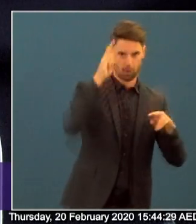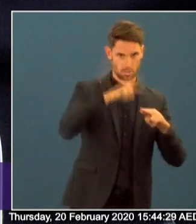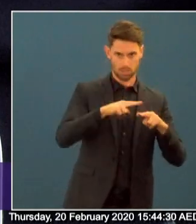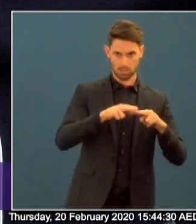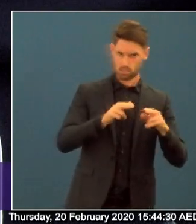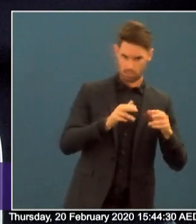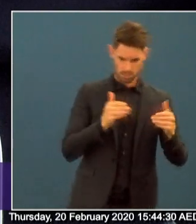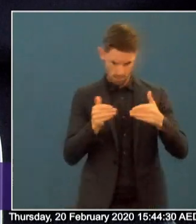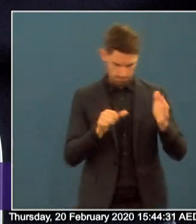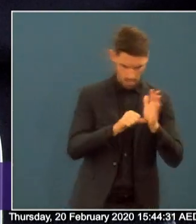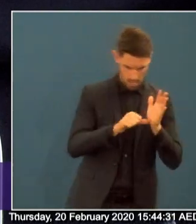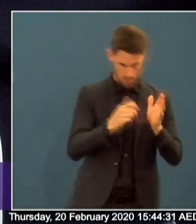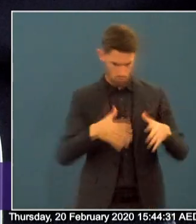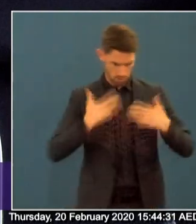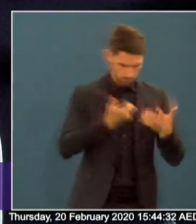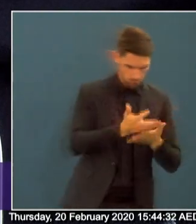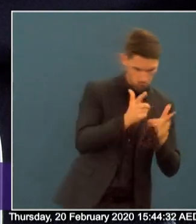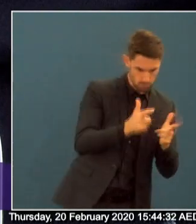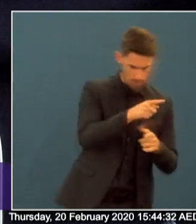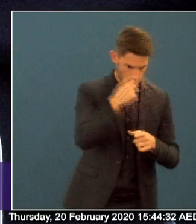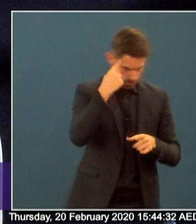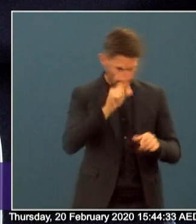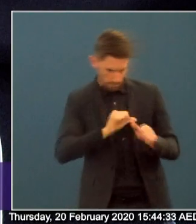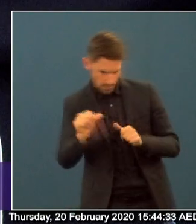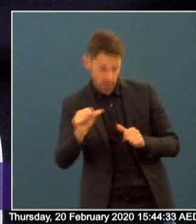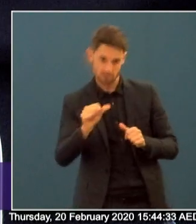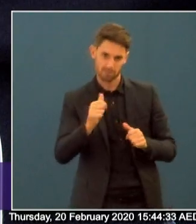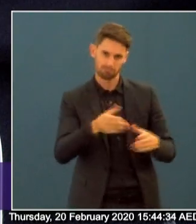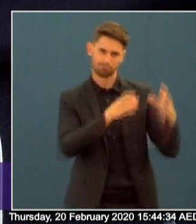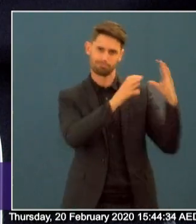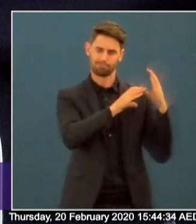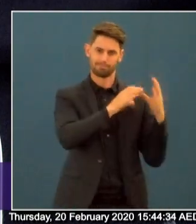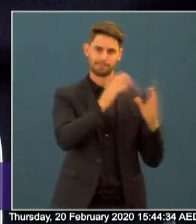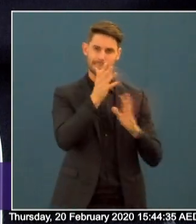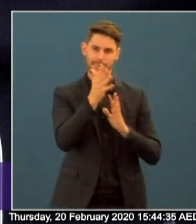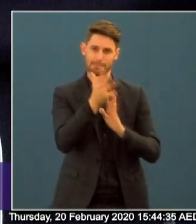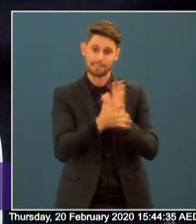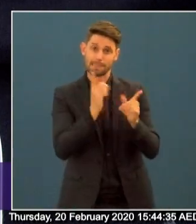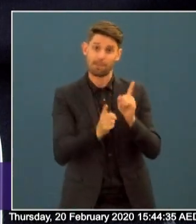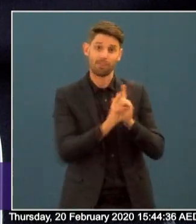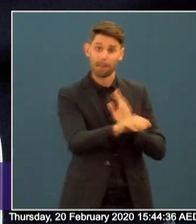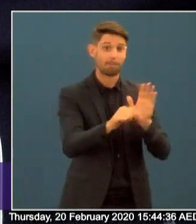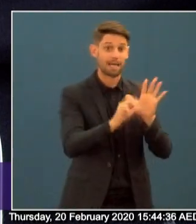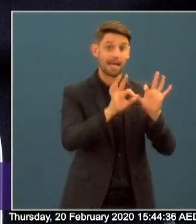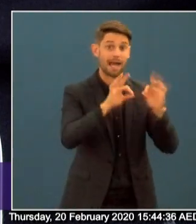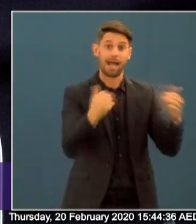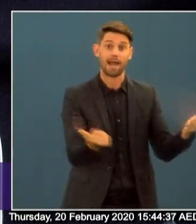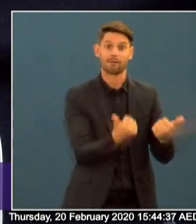who are needing to make judgments about how their money's spent. And sometimes their funds are inadequate to cover their needs,